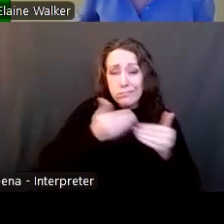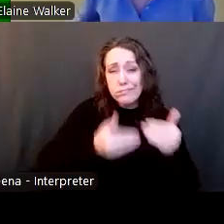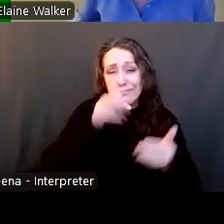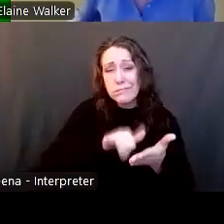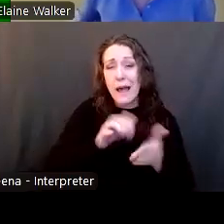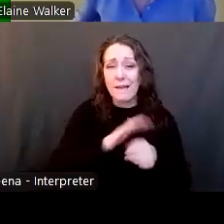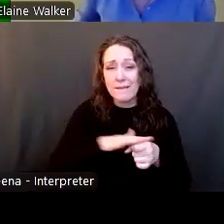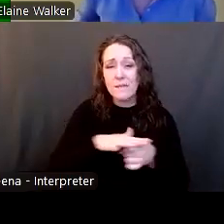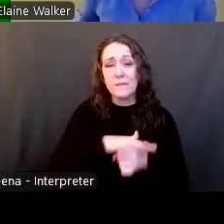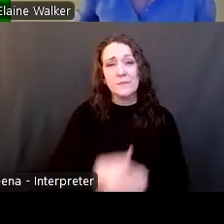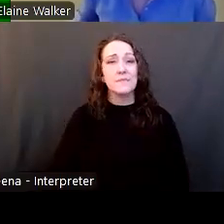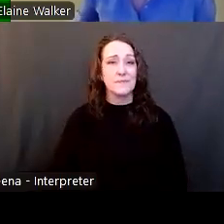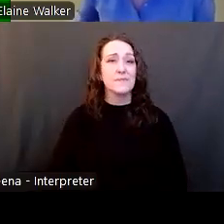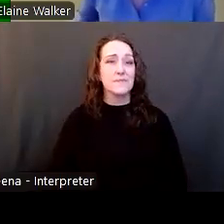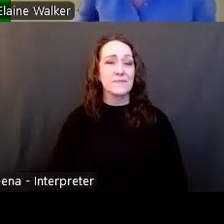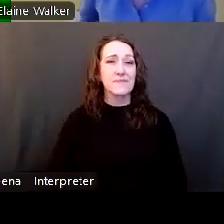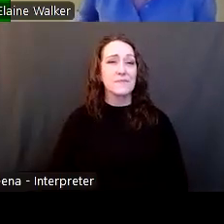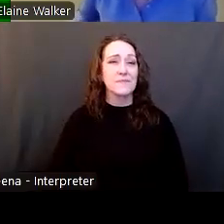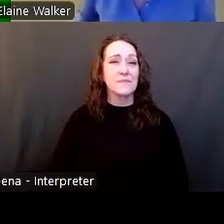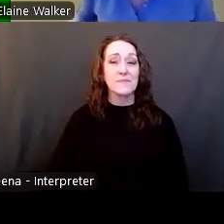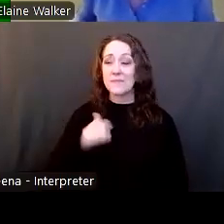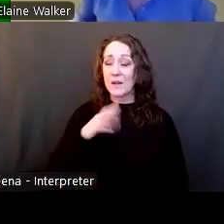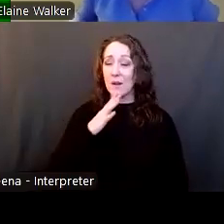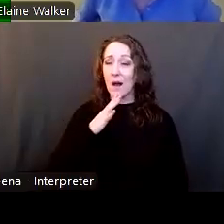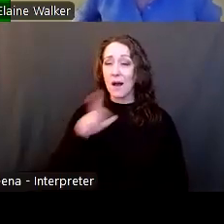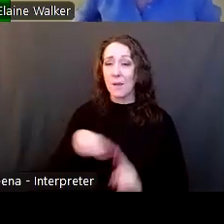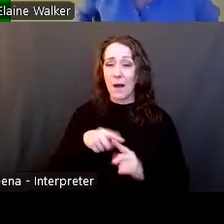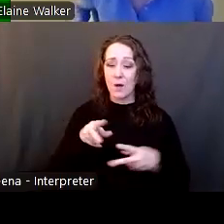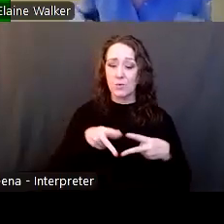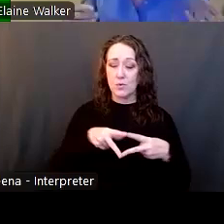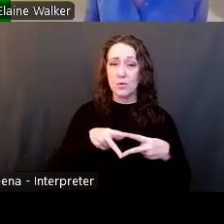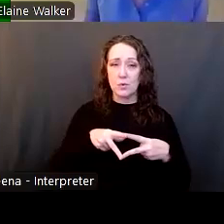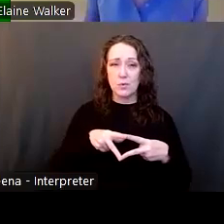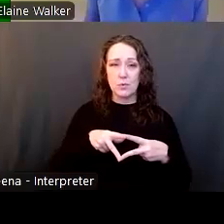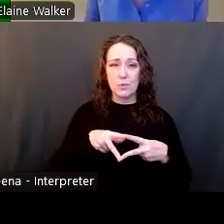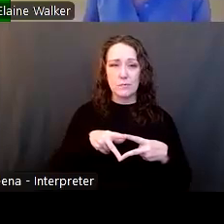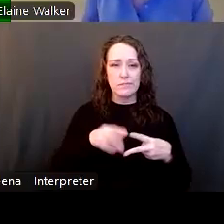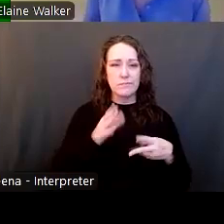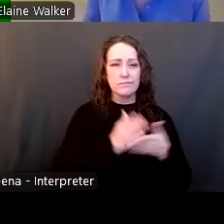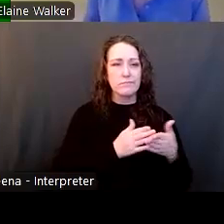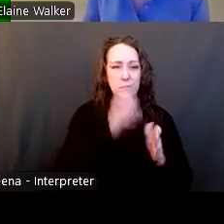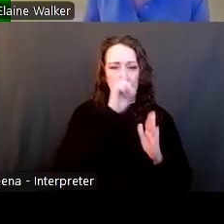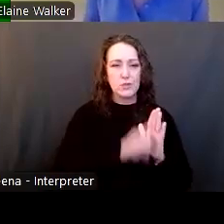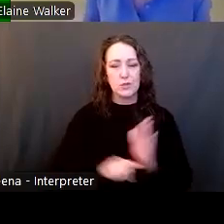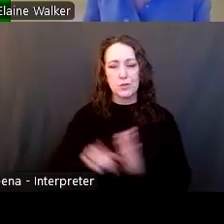field I'm going to be talking today about two lines of research time permitting the first